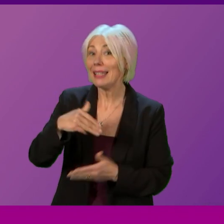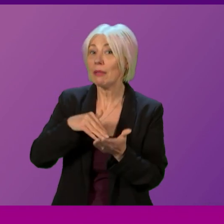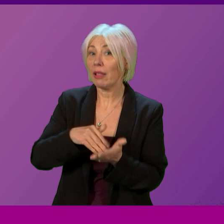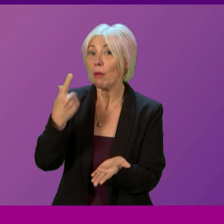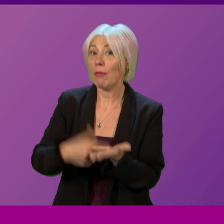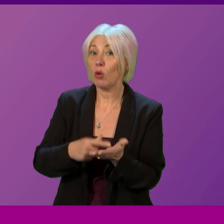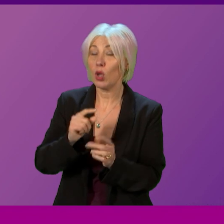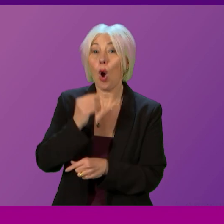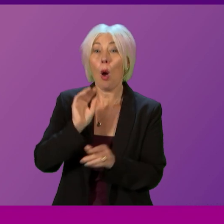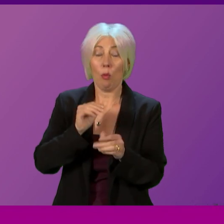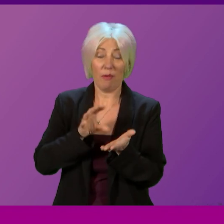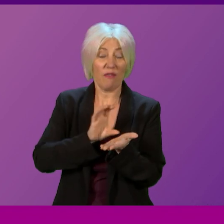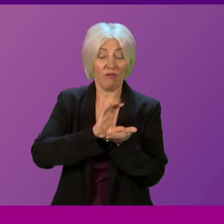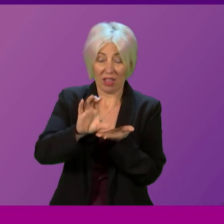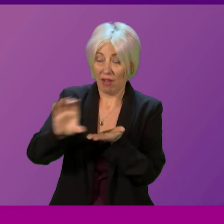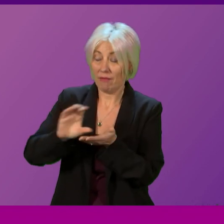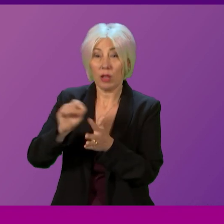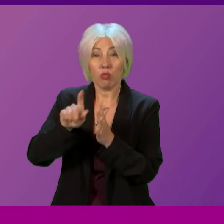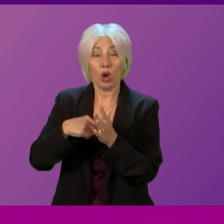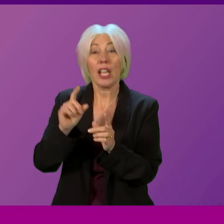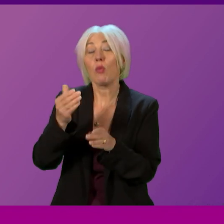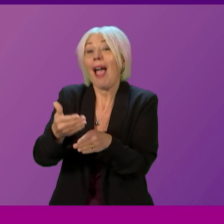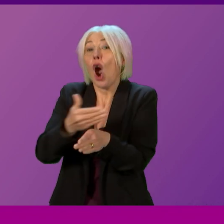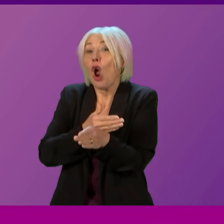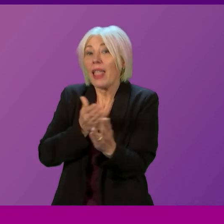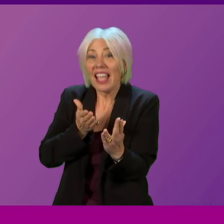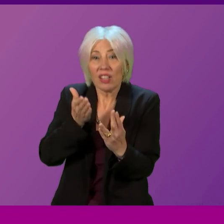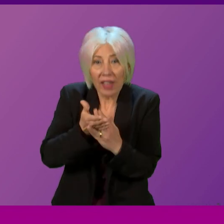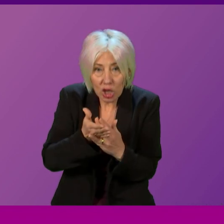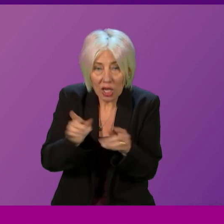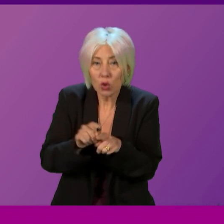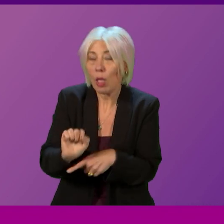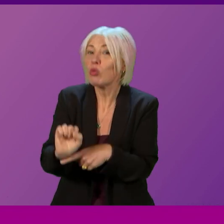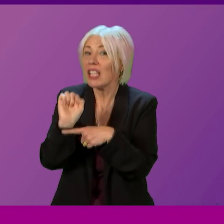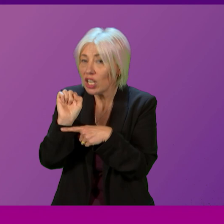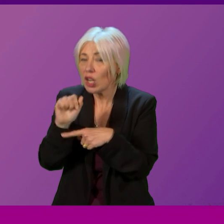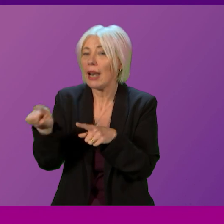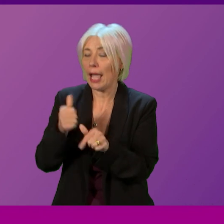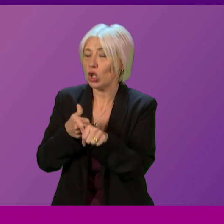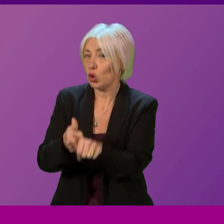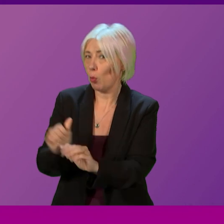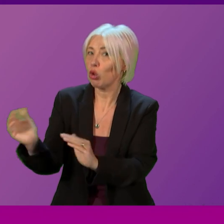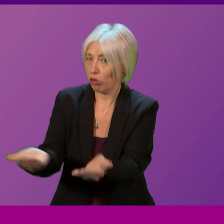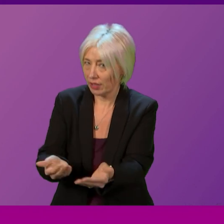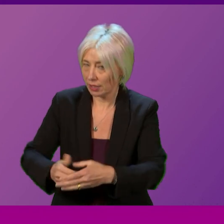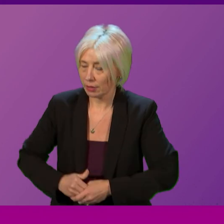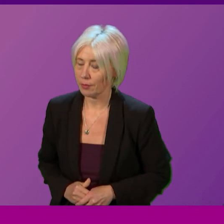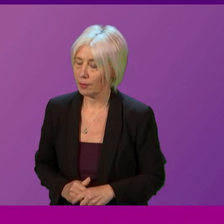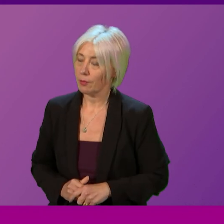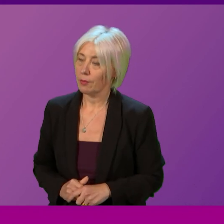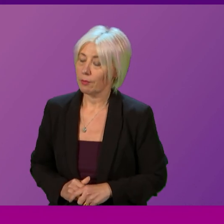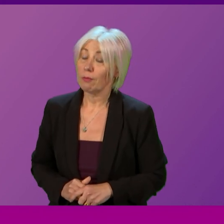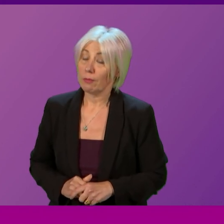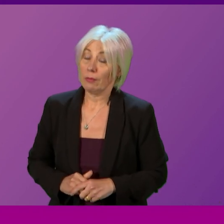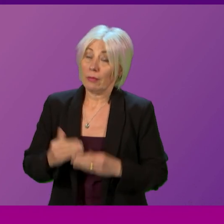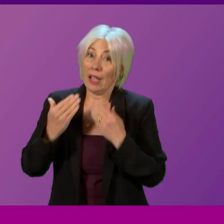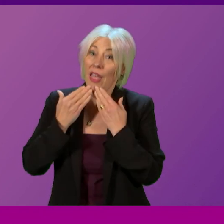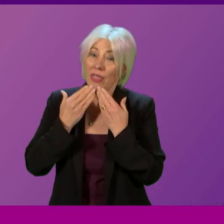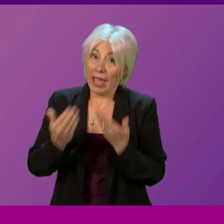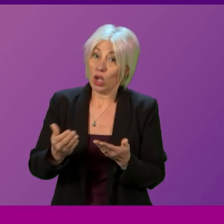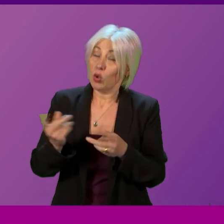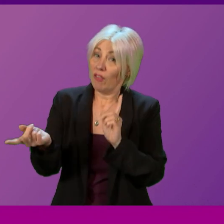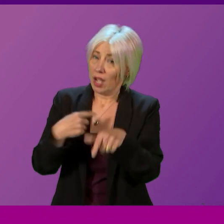120 projects that focus on early intervention, prevention and support services.